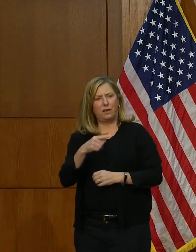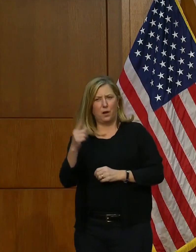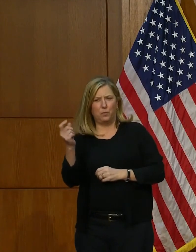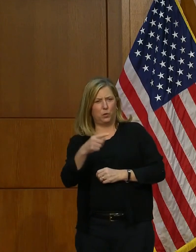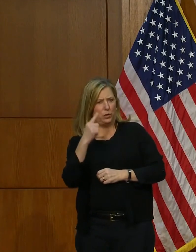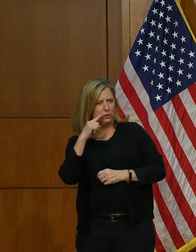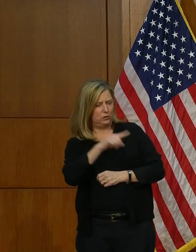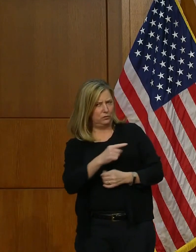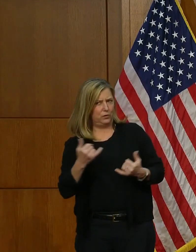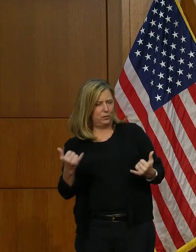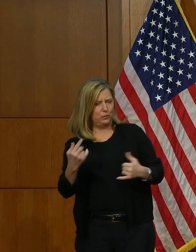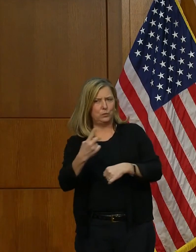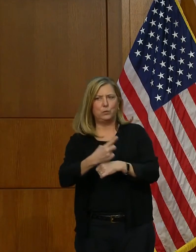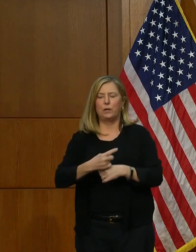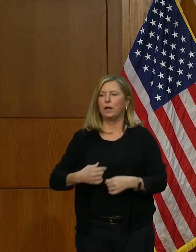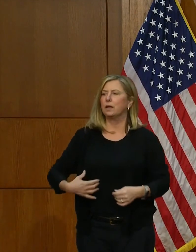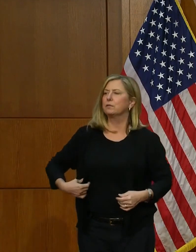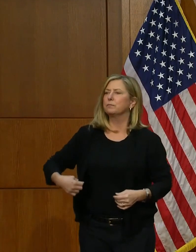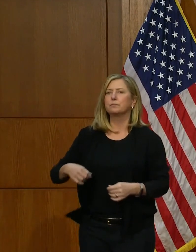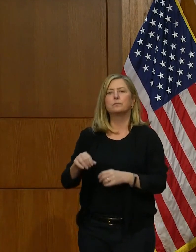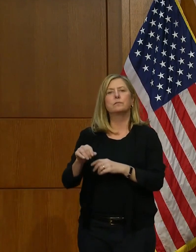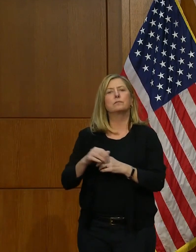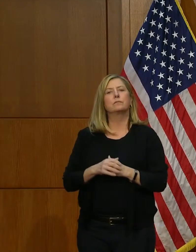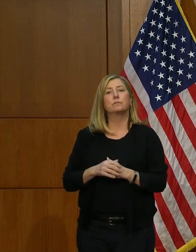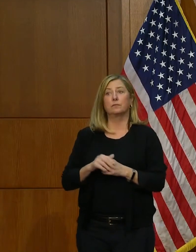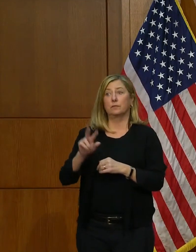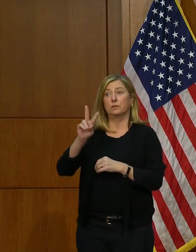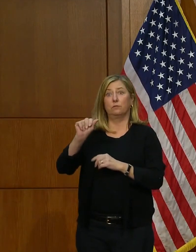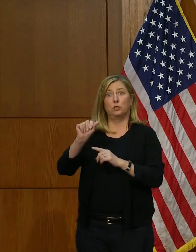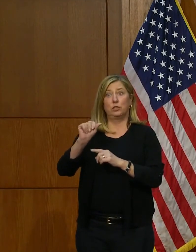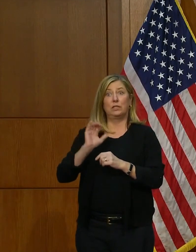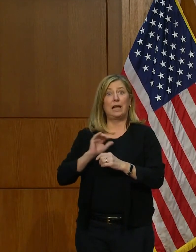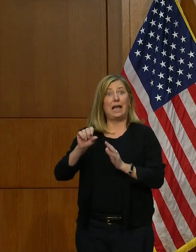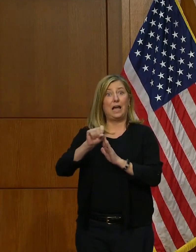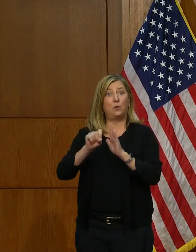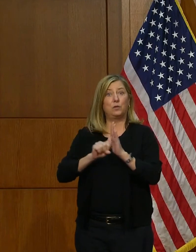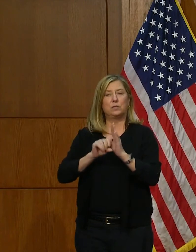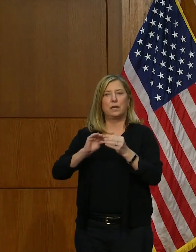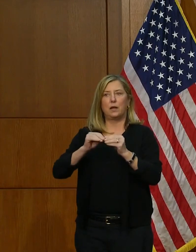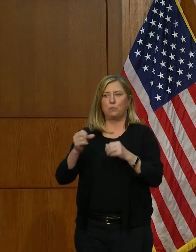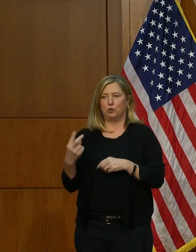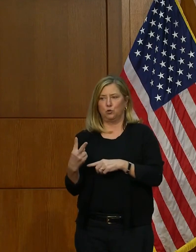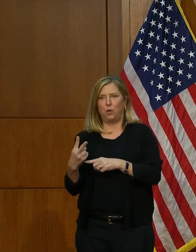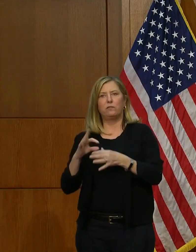GOVERNOR. HOW ARE YOU DOING TODAY? I'M FINE. THANK GOD. I GOT A COUPLE QUESTIONS IF YOU